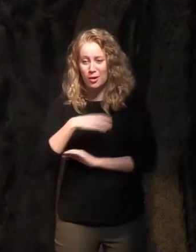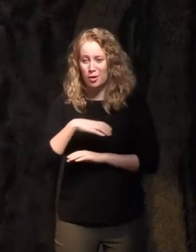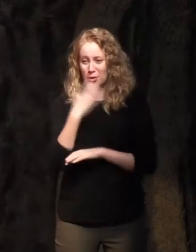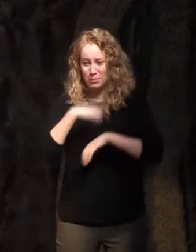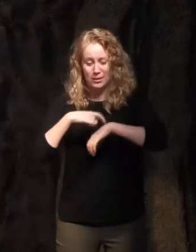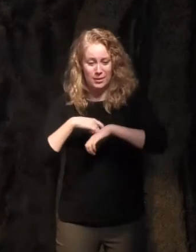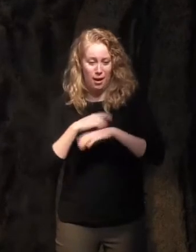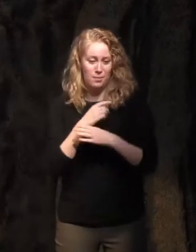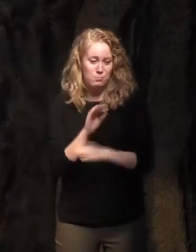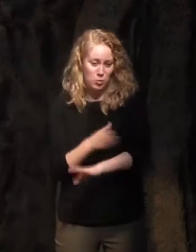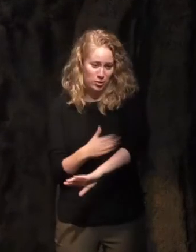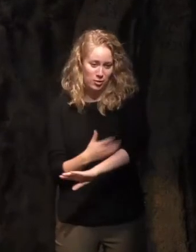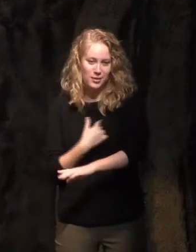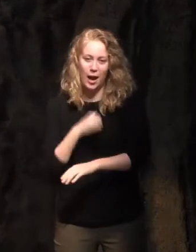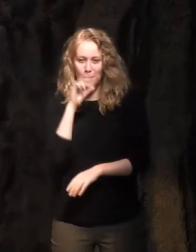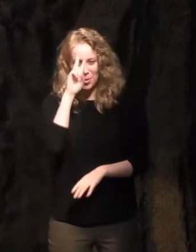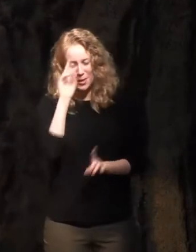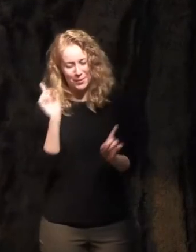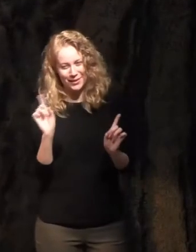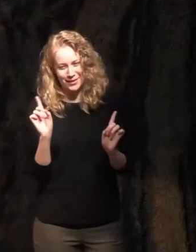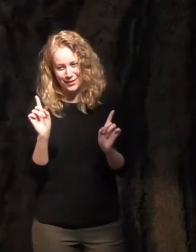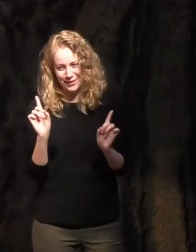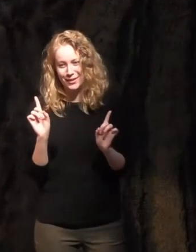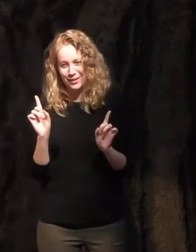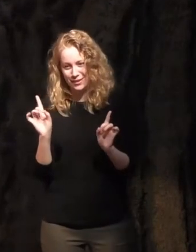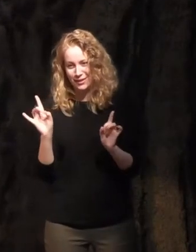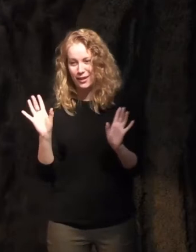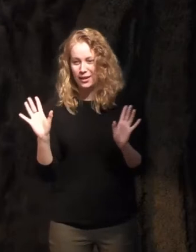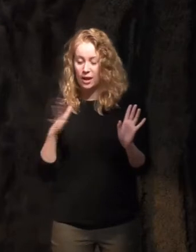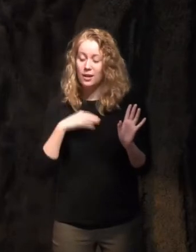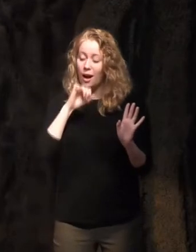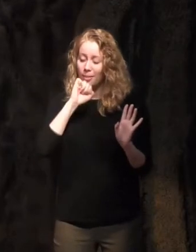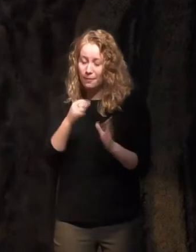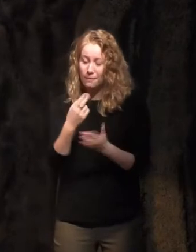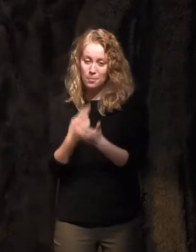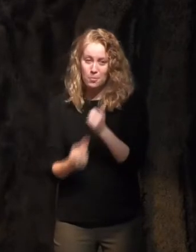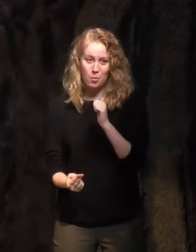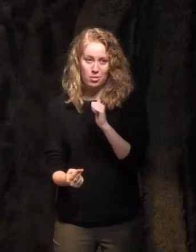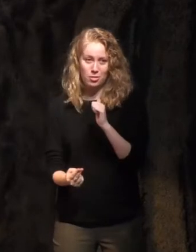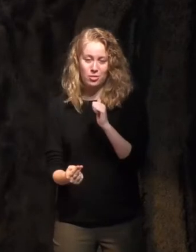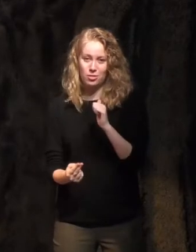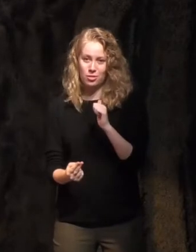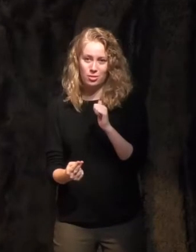Yes, I'm no dummy, and I love them both unreservedly